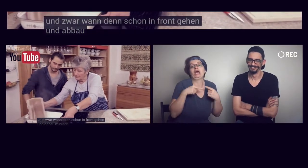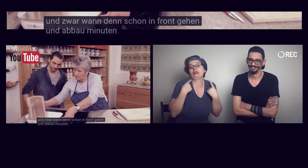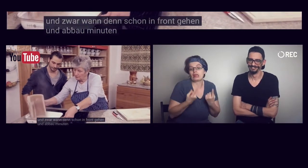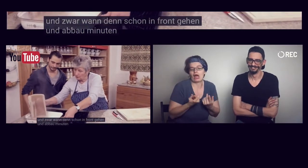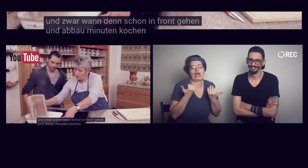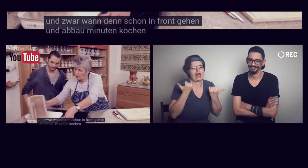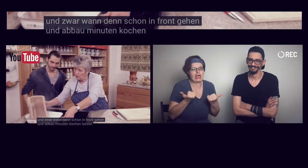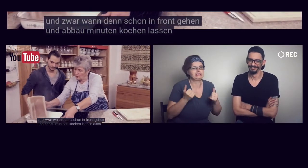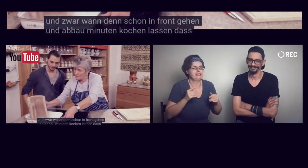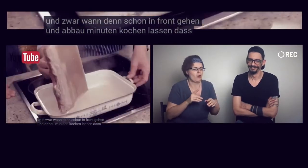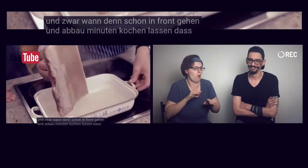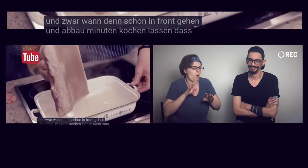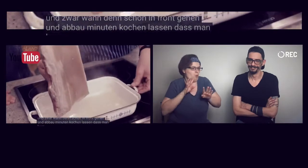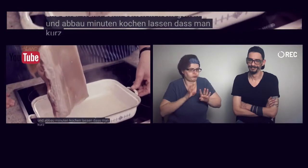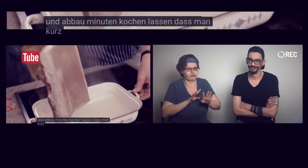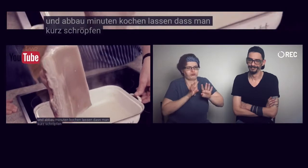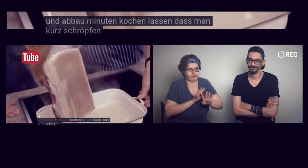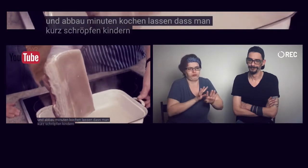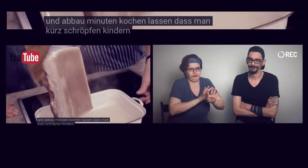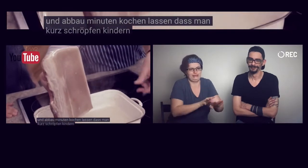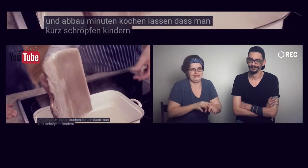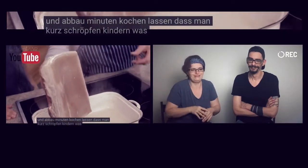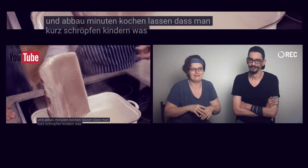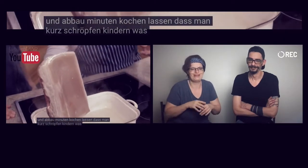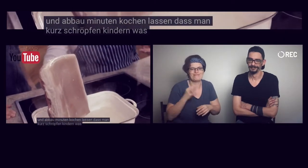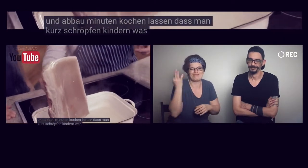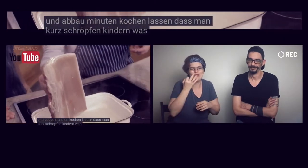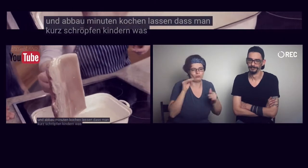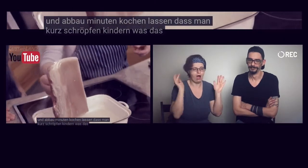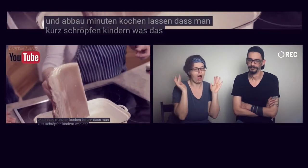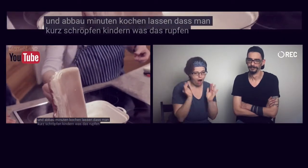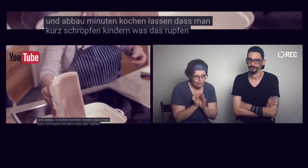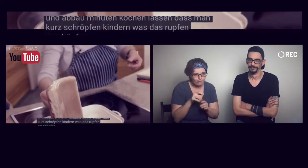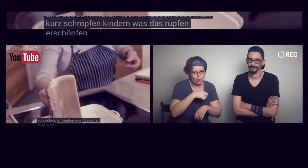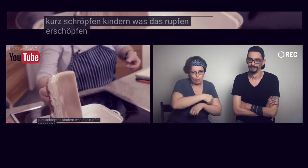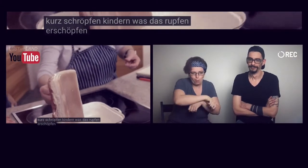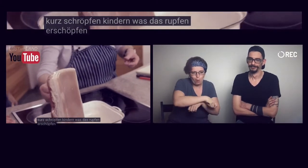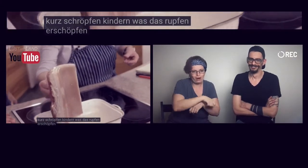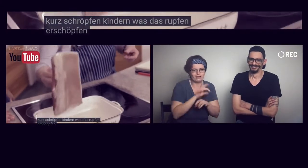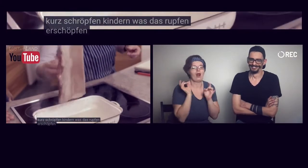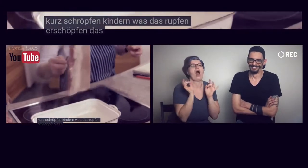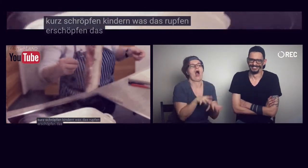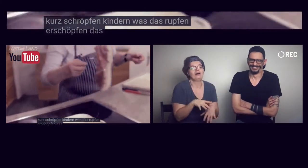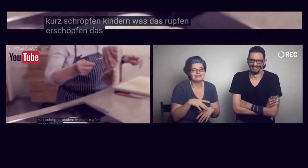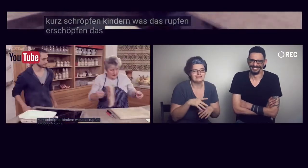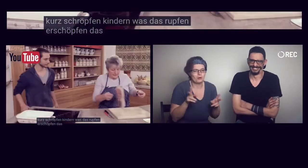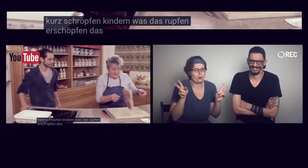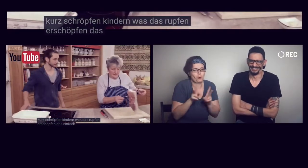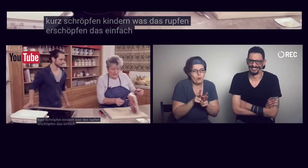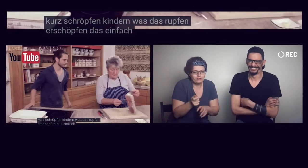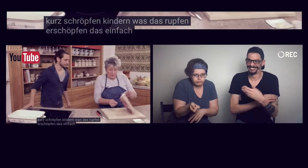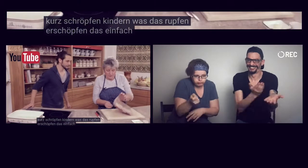[Then the soldiers march to the front.] [The breakdown of boiling minutes should be left alone.]